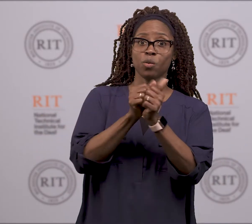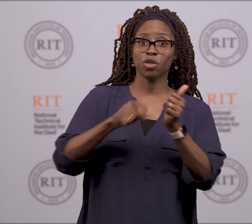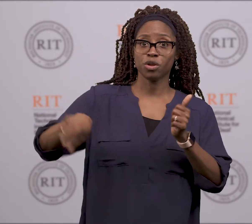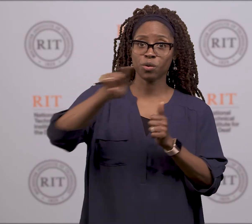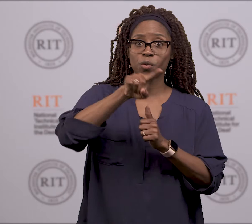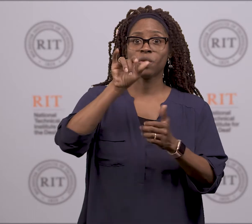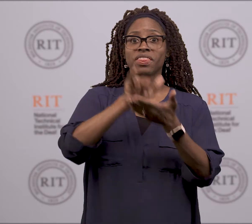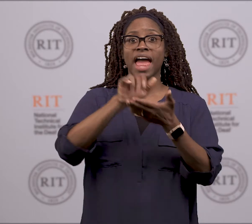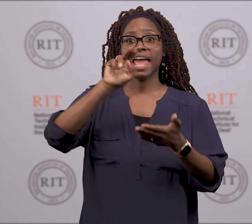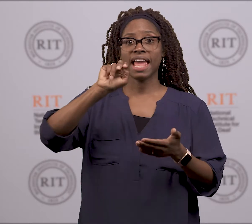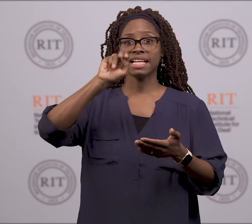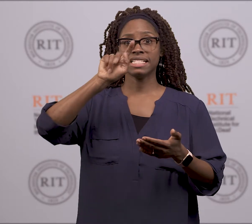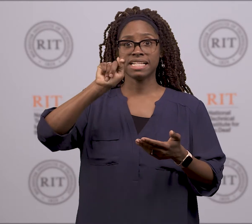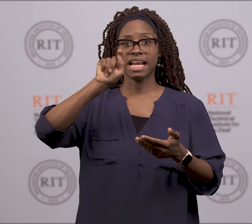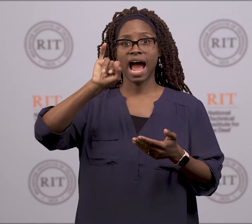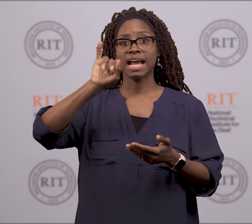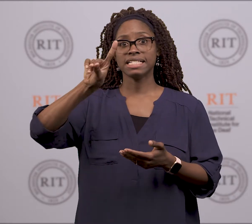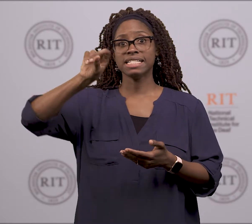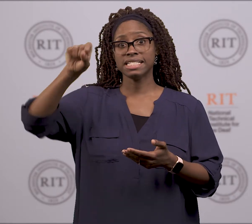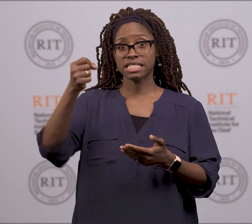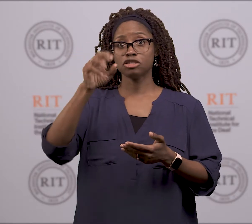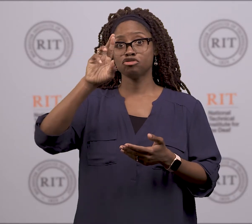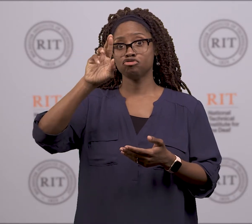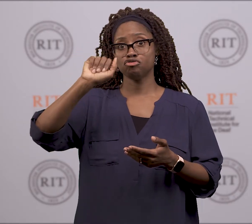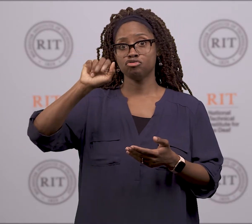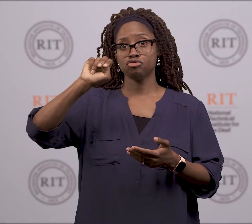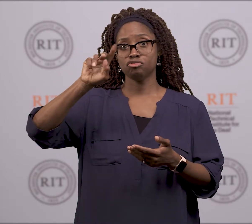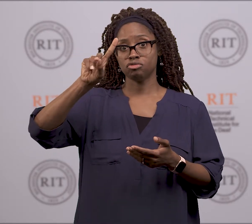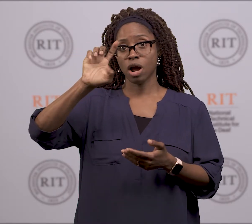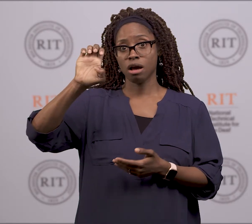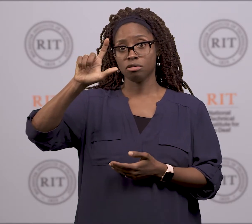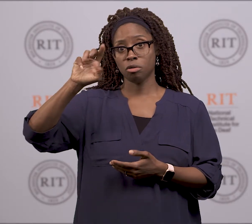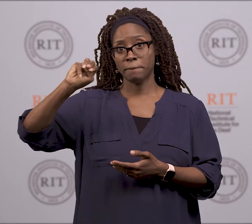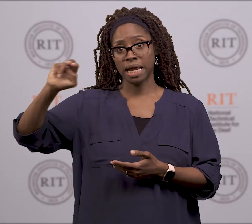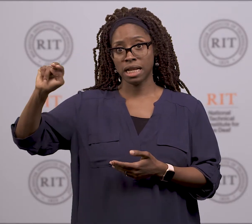I am pleased to share with you that NTID’s Randleman Program